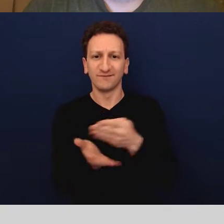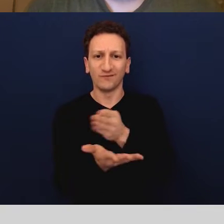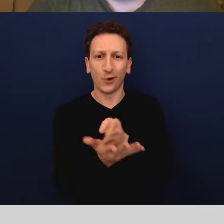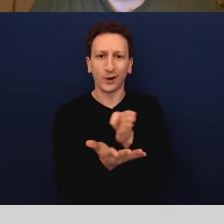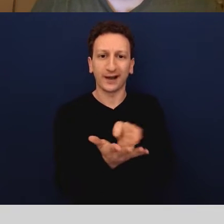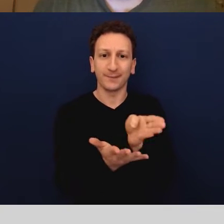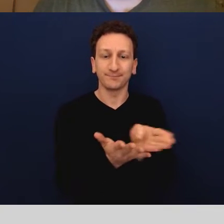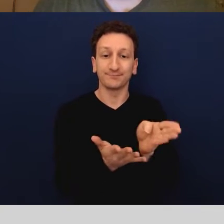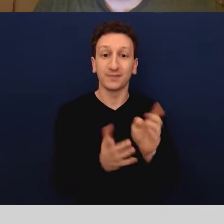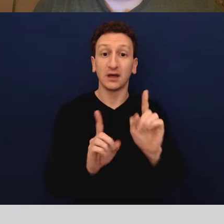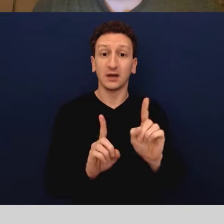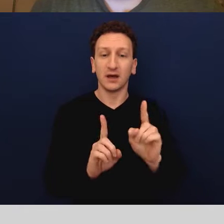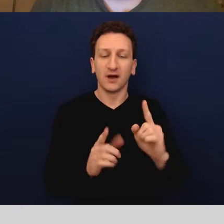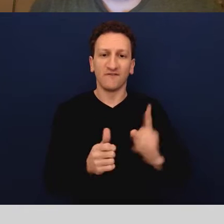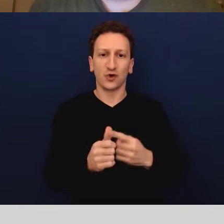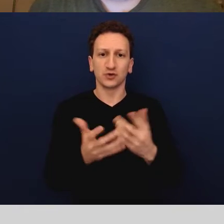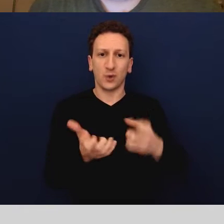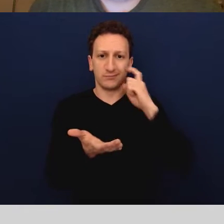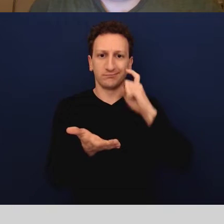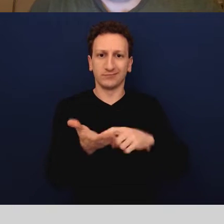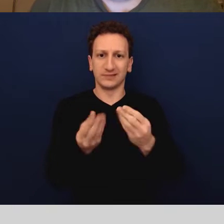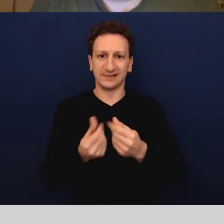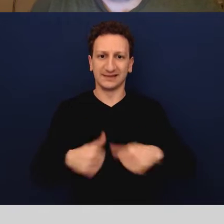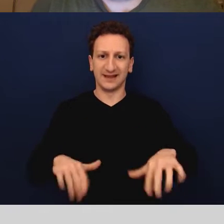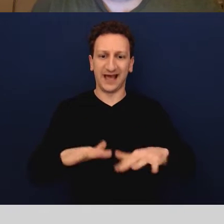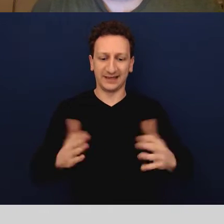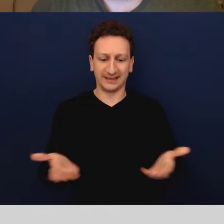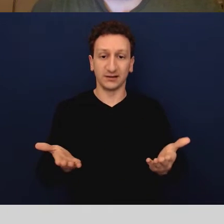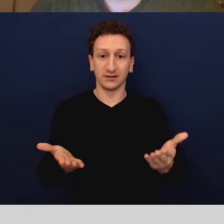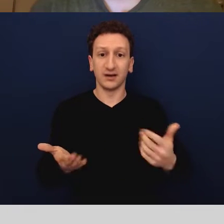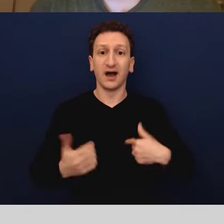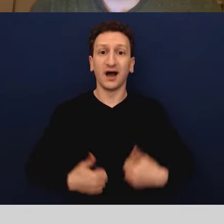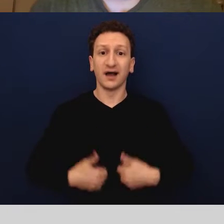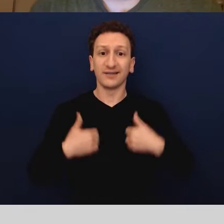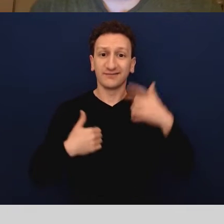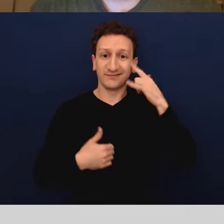I wanna start with an Acknowledgement of Country. I live in Belmont in San Francisco, Bay Area,